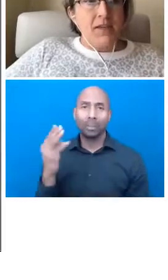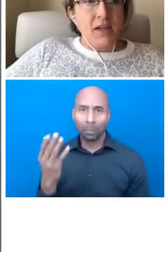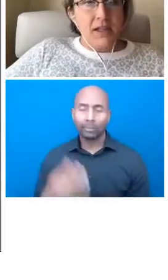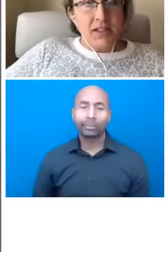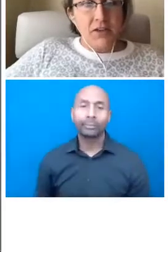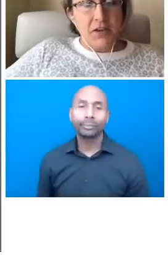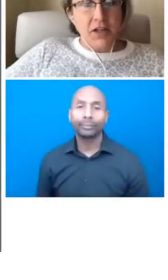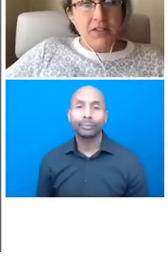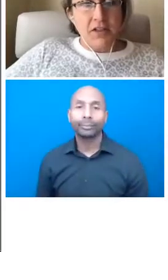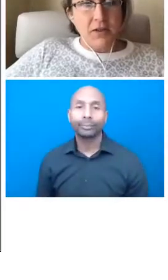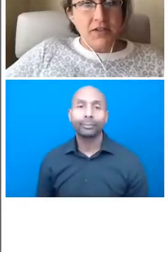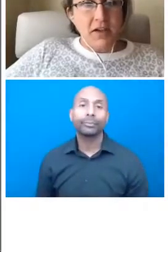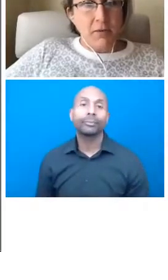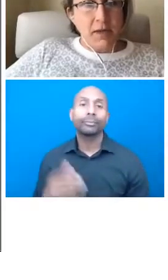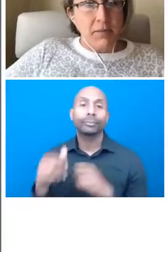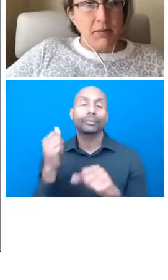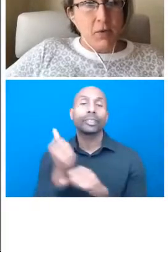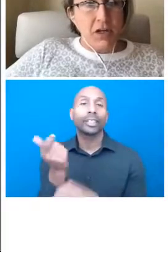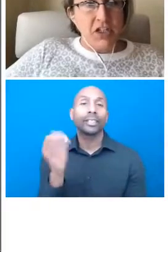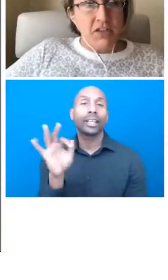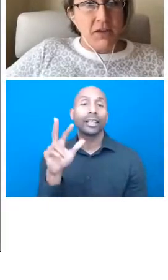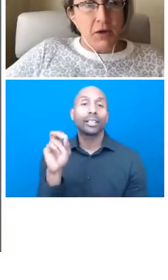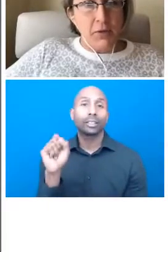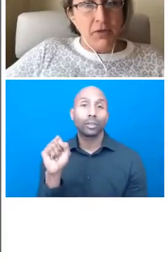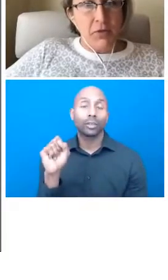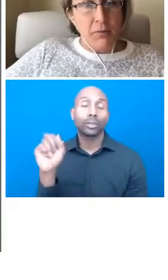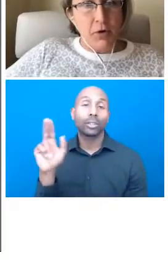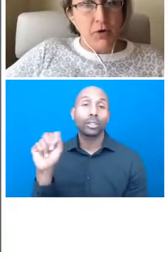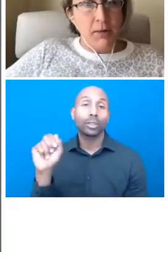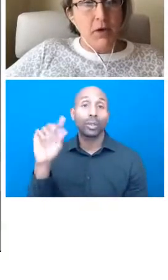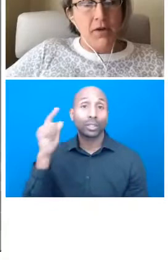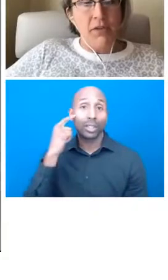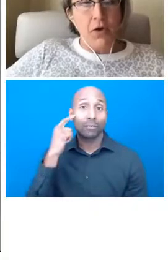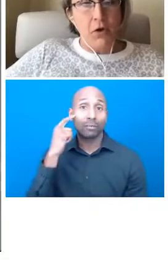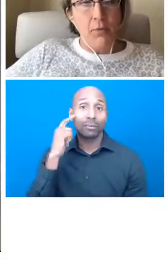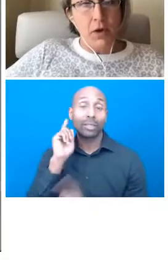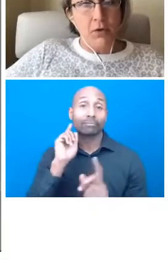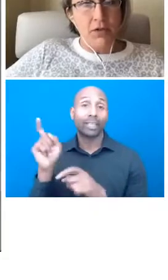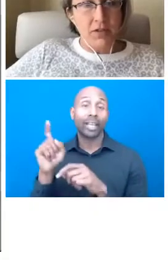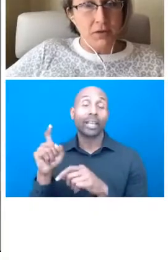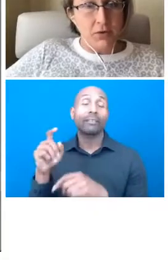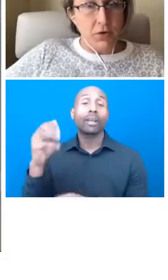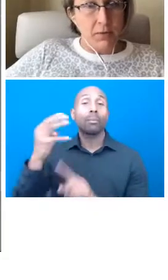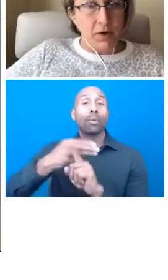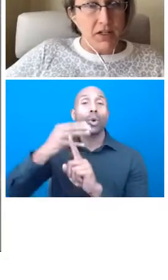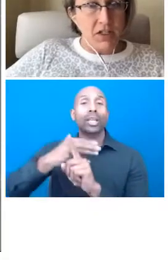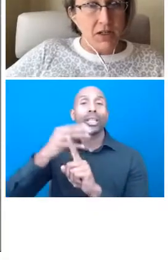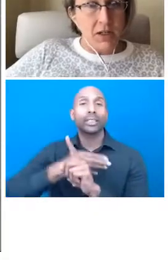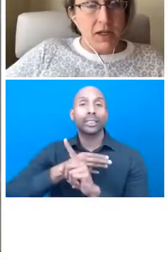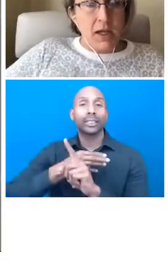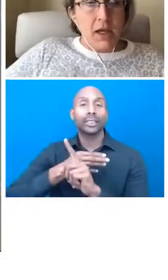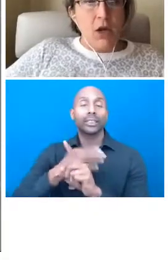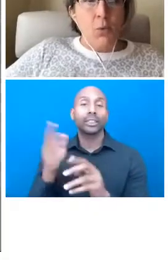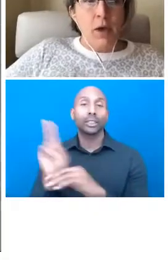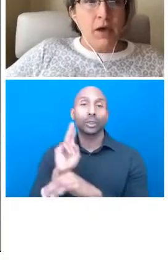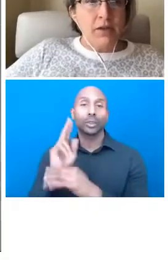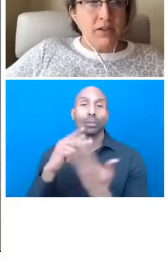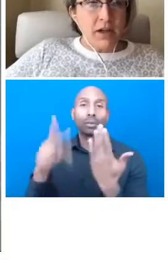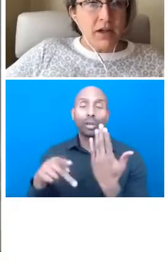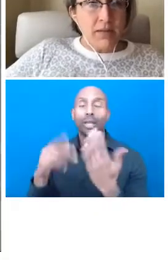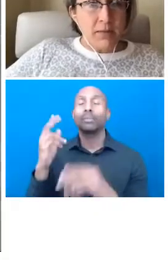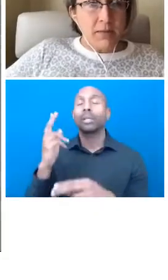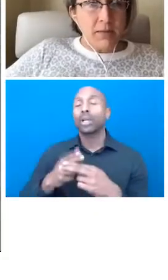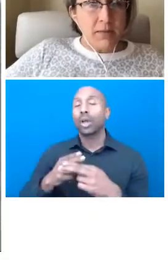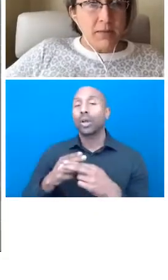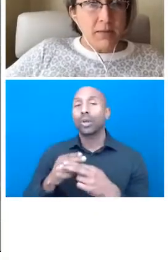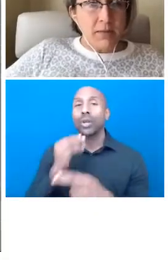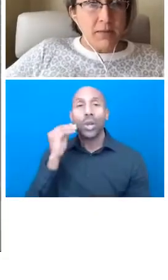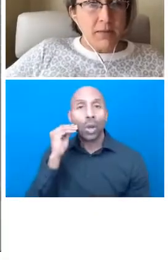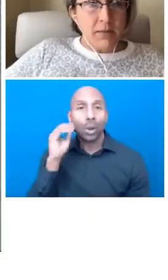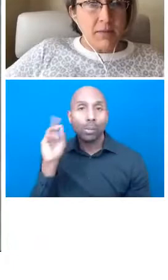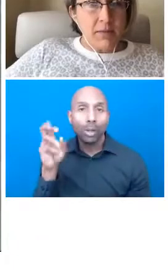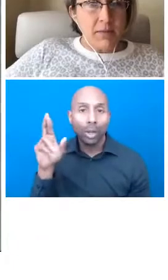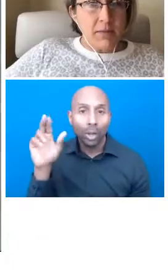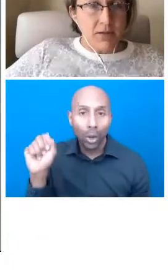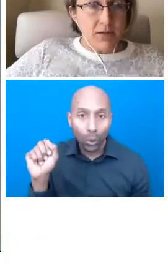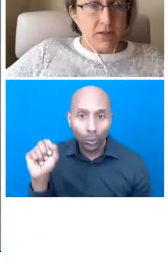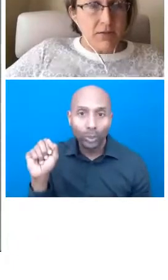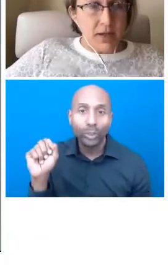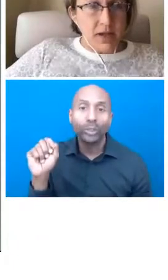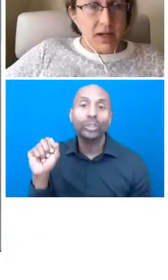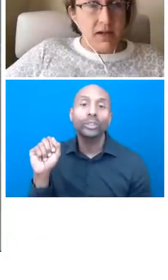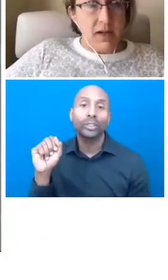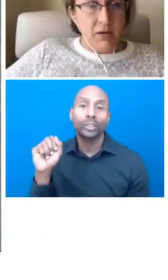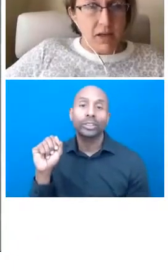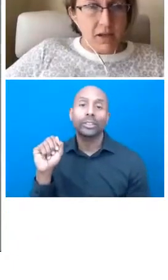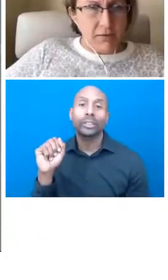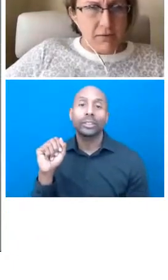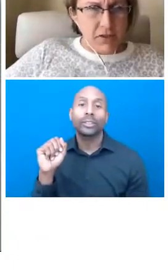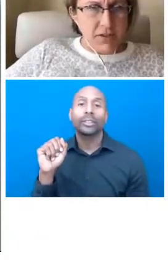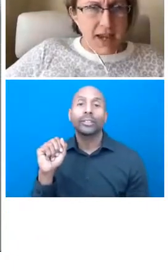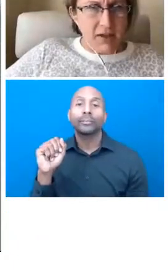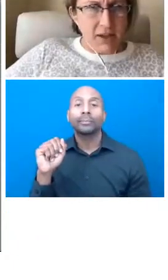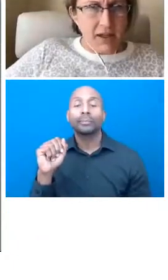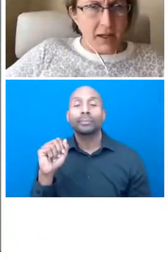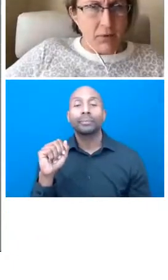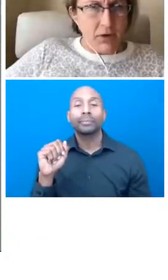In the 1930s, in a well-documented process, government officials outlined city or neighborhood